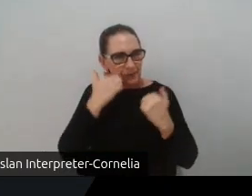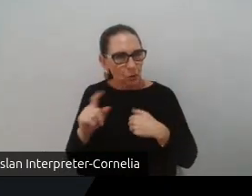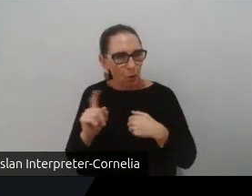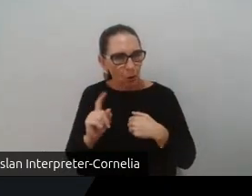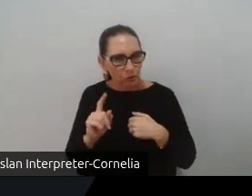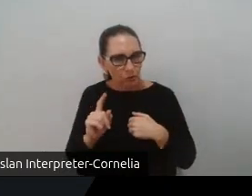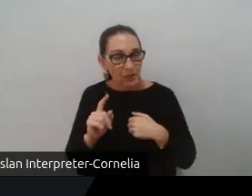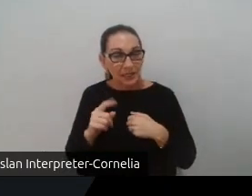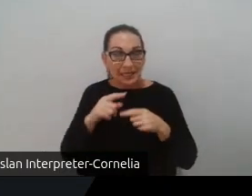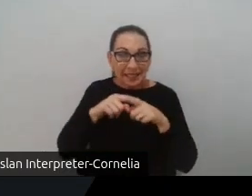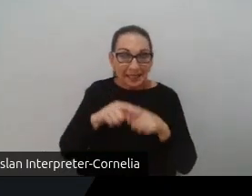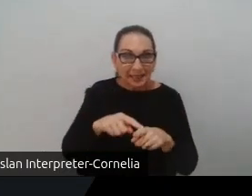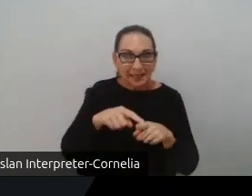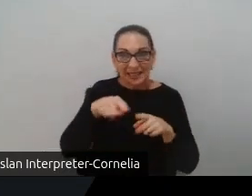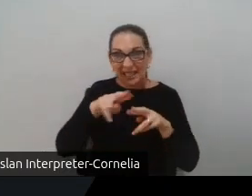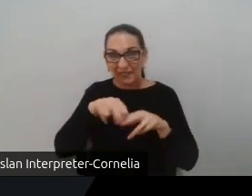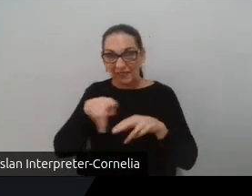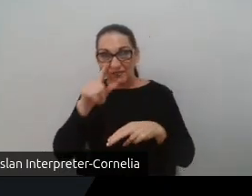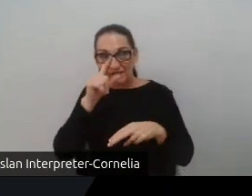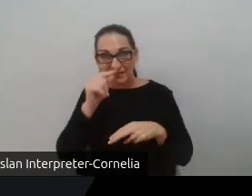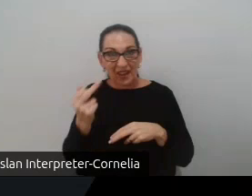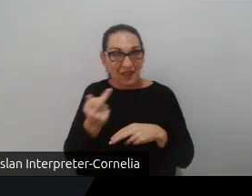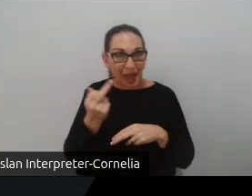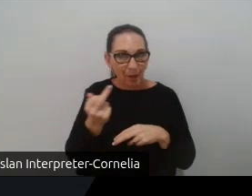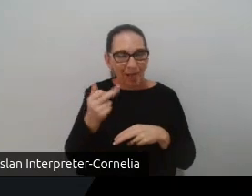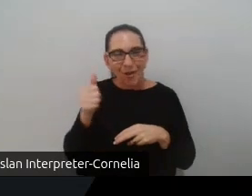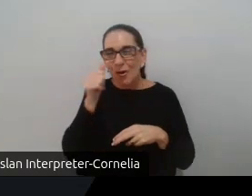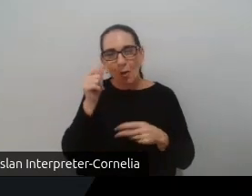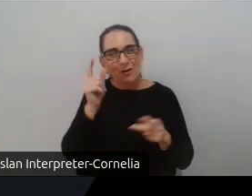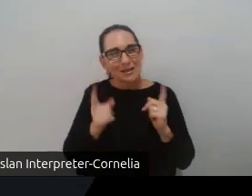possible and we also acknowledge that sometimes it's not possible. For example, if the respondent